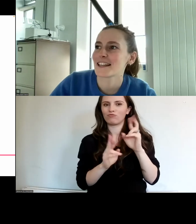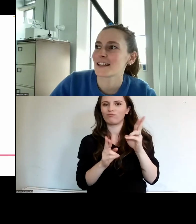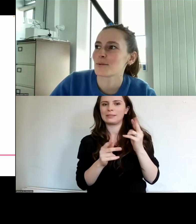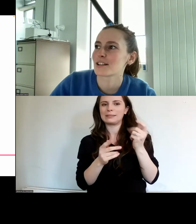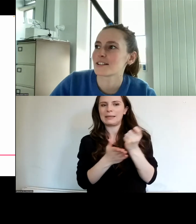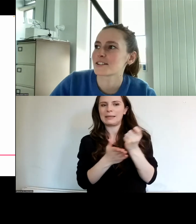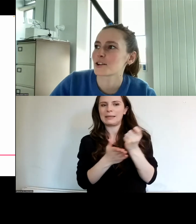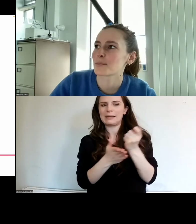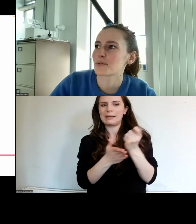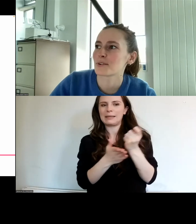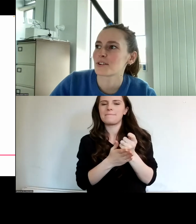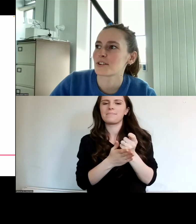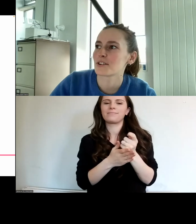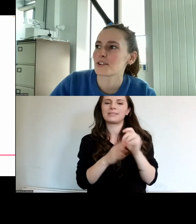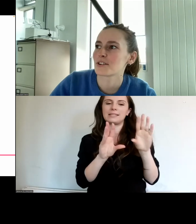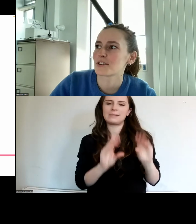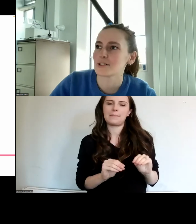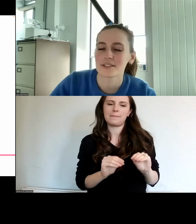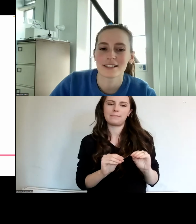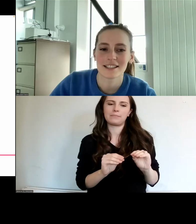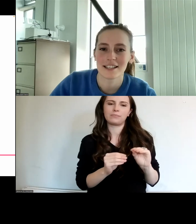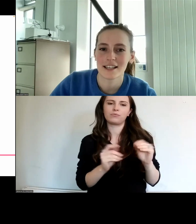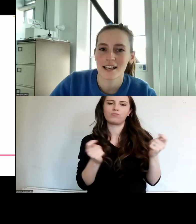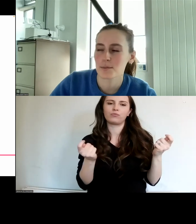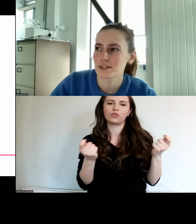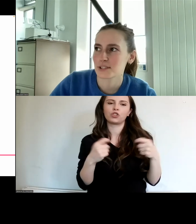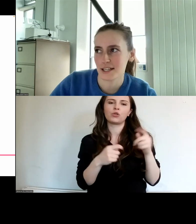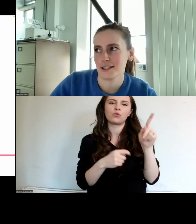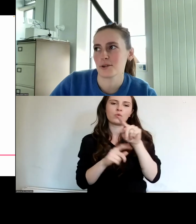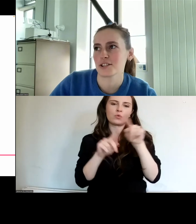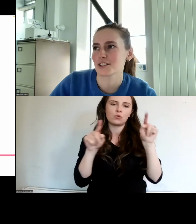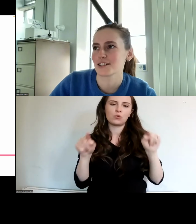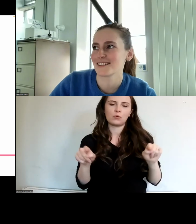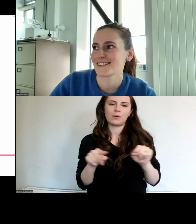and I will stop sharing now. Happy to take any questions.